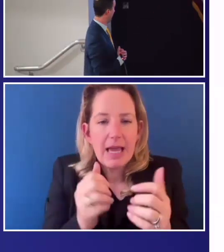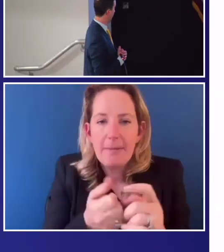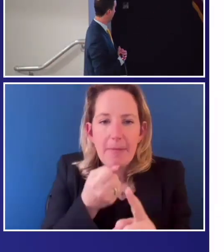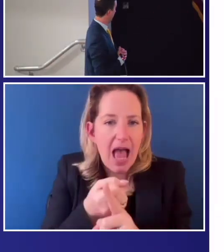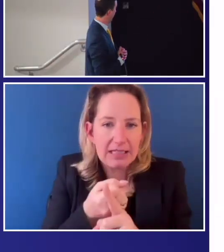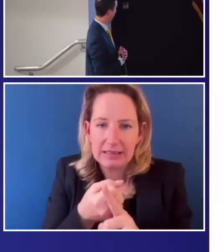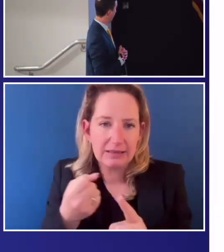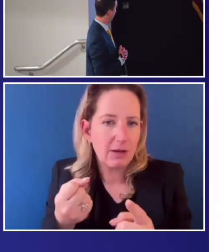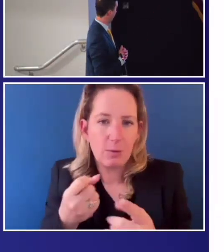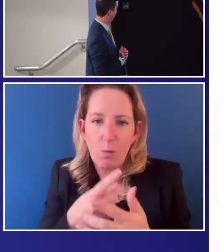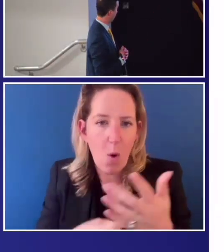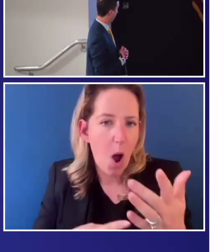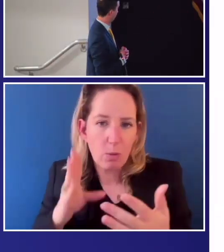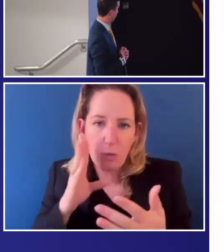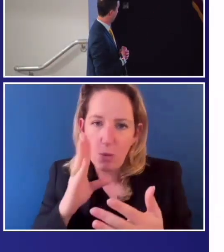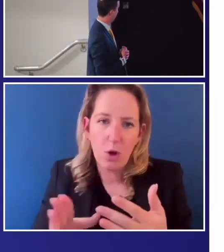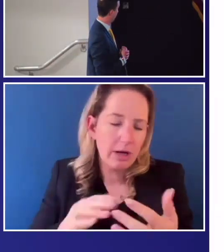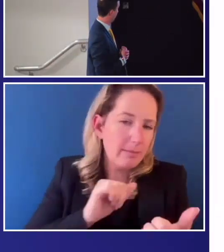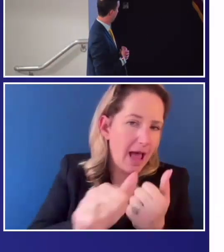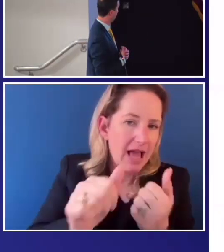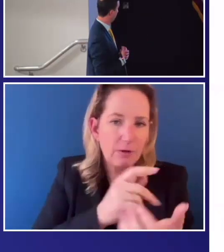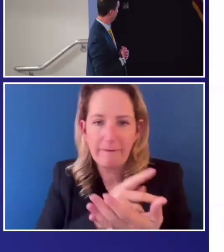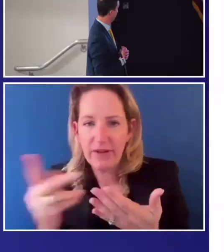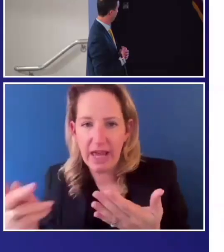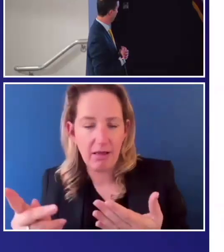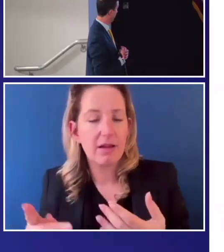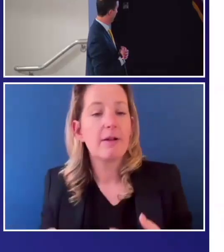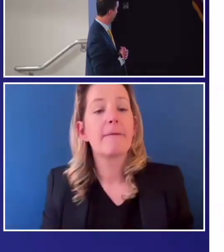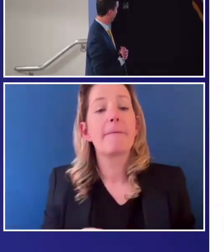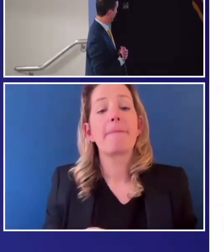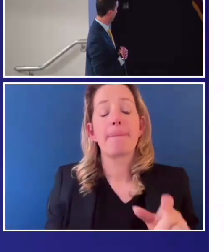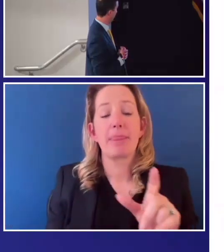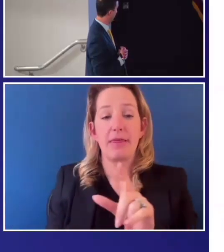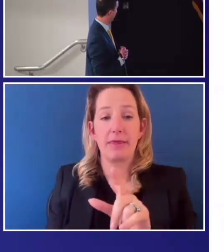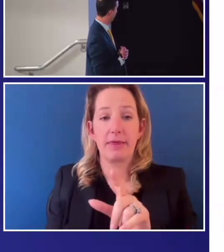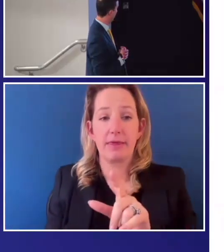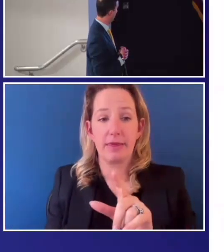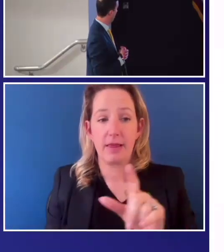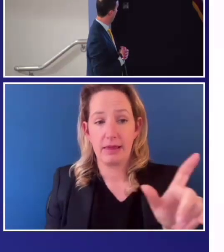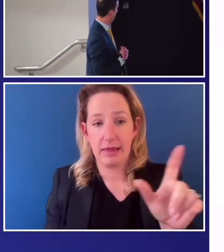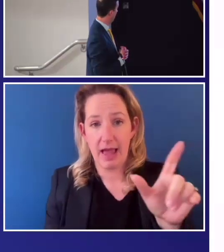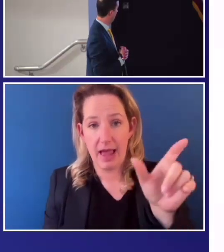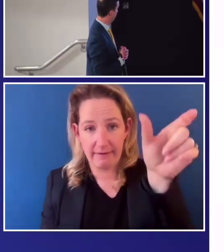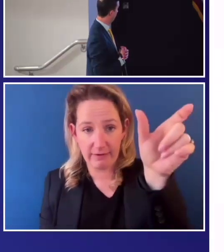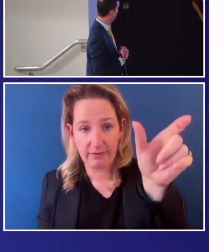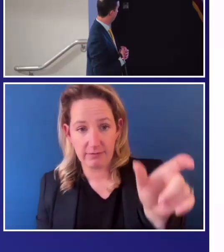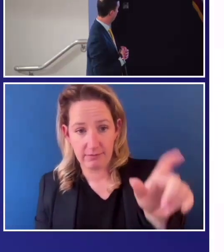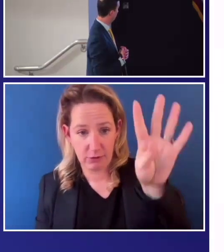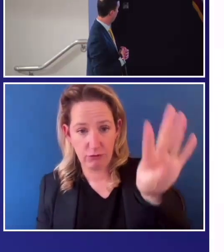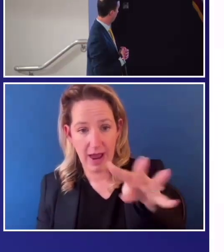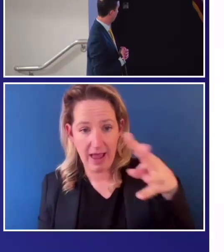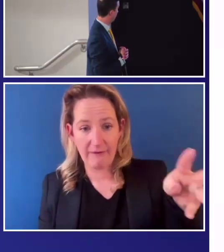test. The left-hand graph here shows the share of passers and failers using wages,